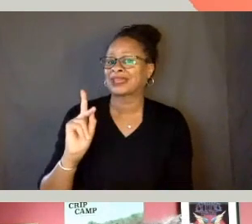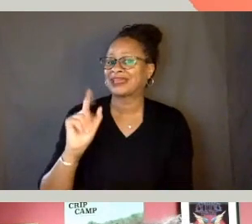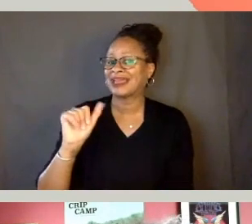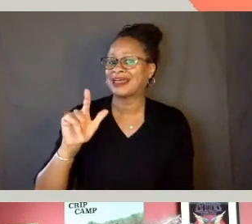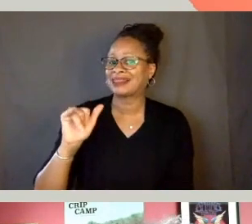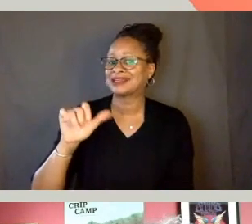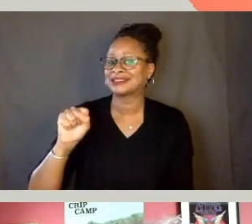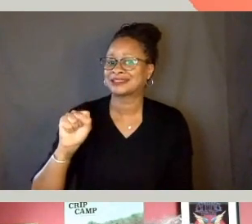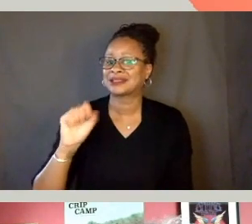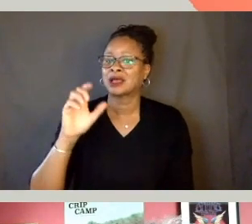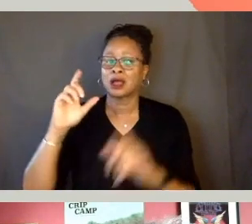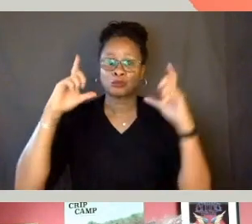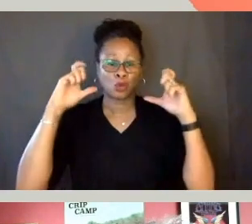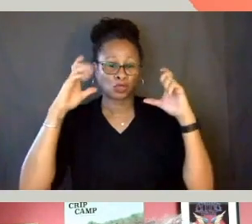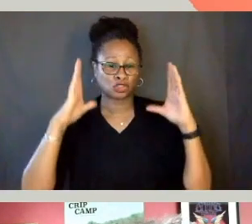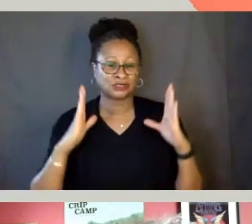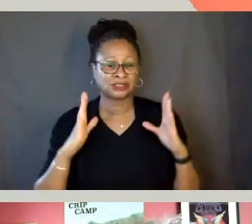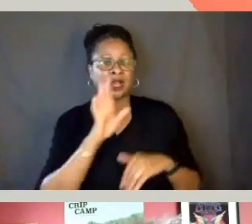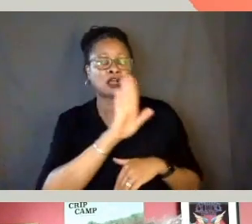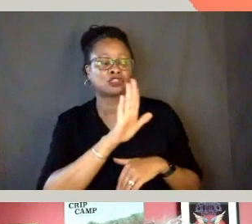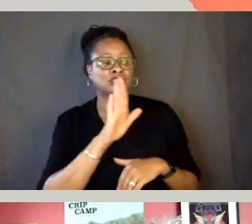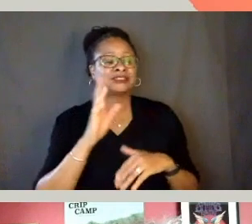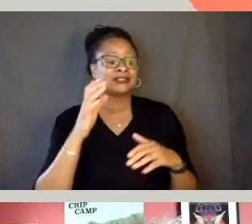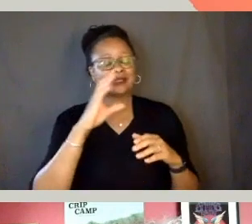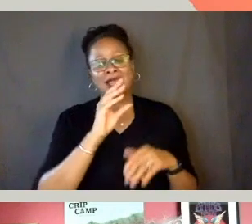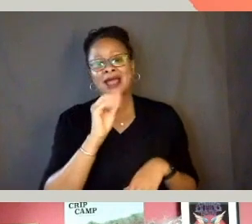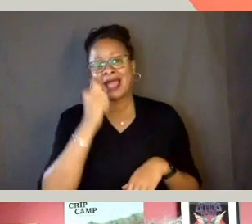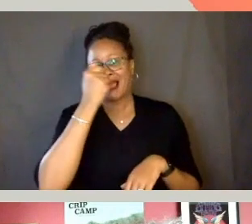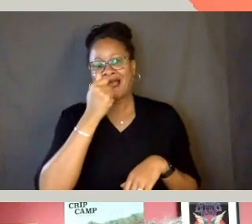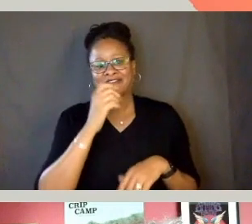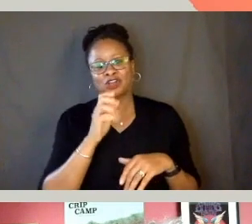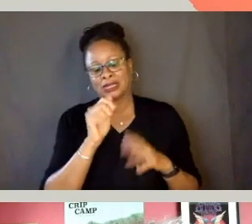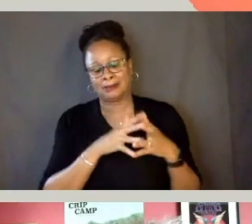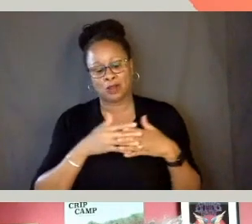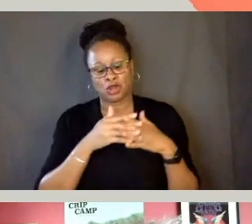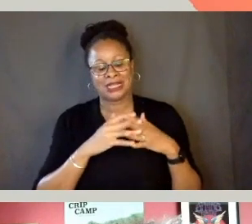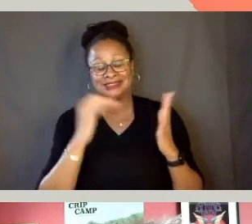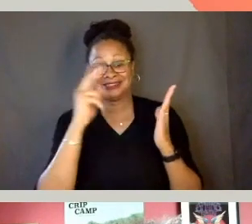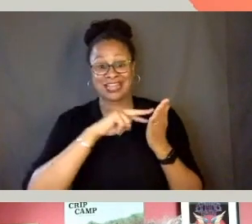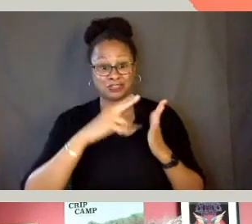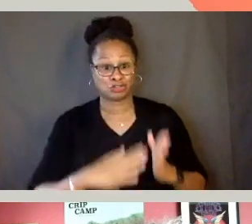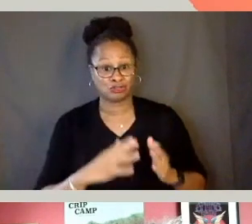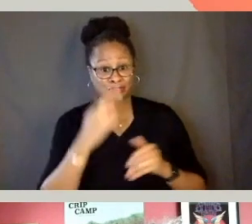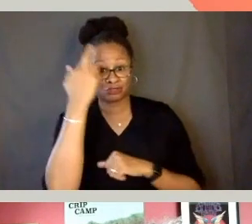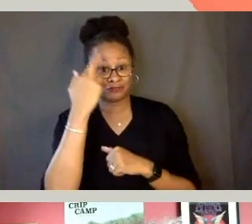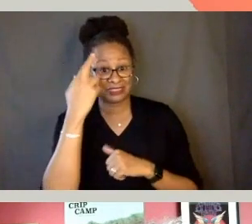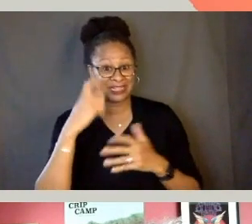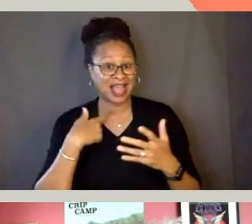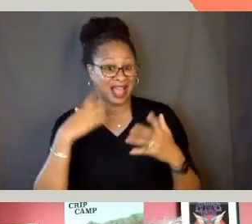And Kayla is an African-American dancer. And the reason I chose this section